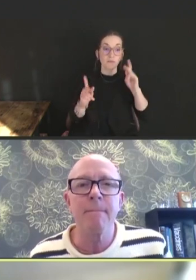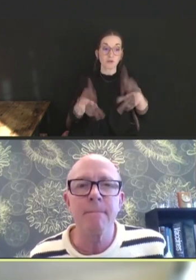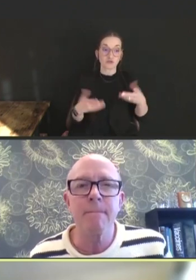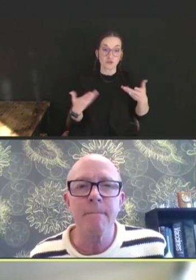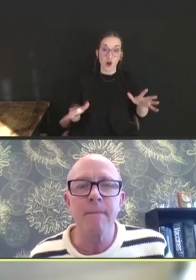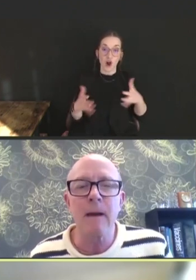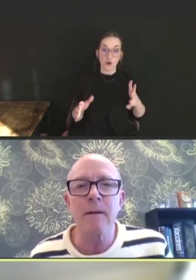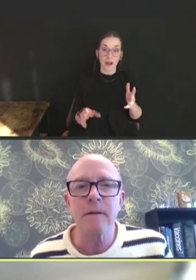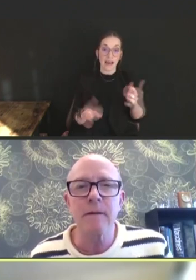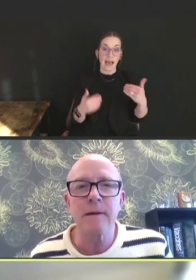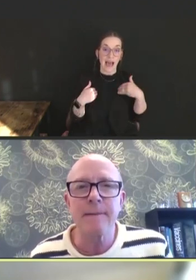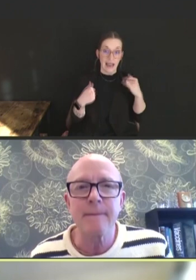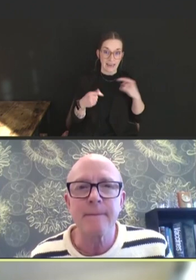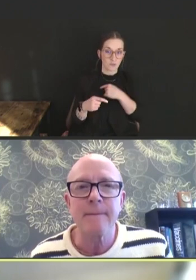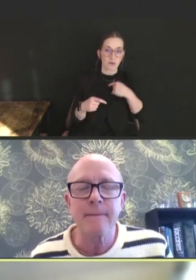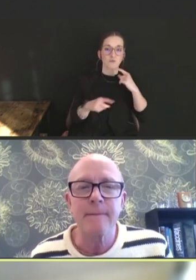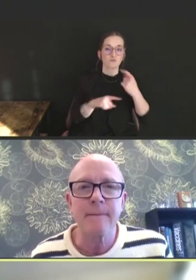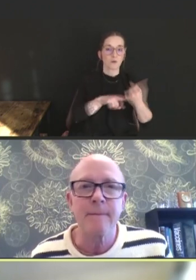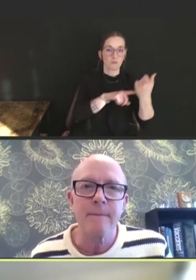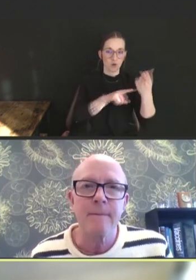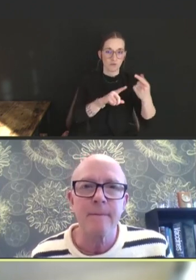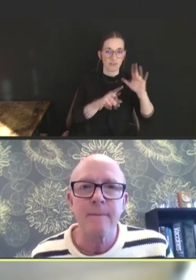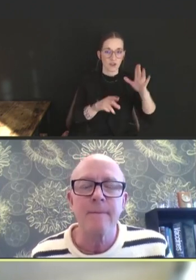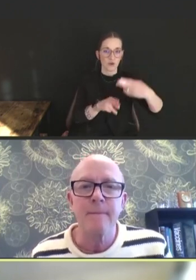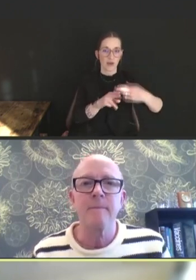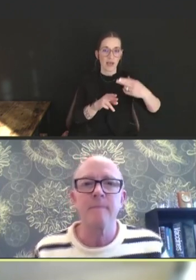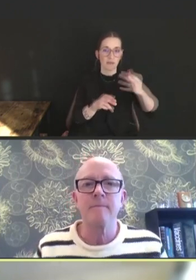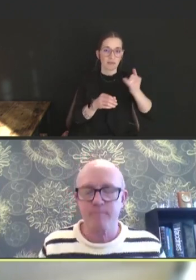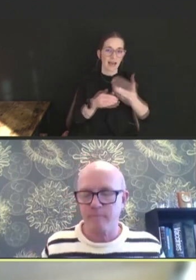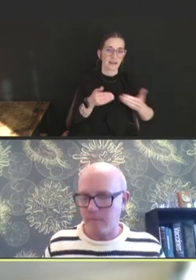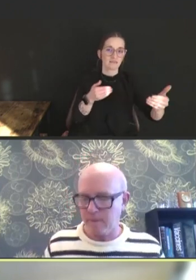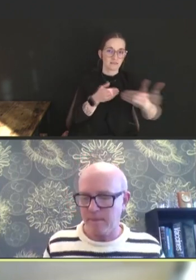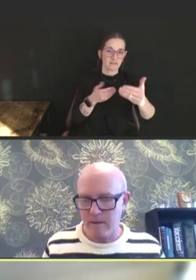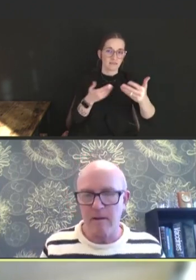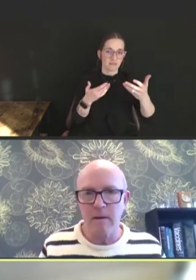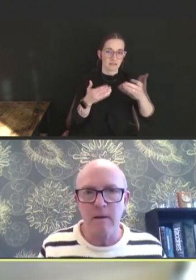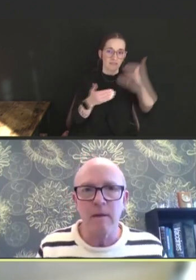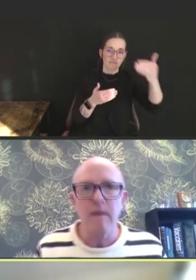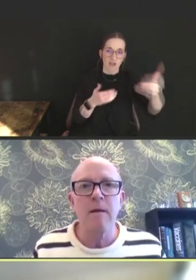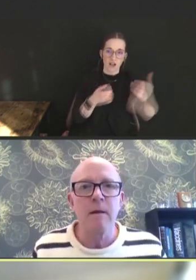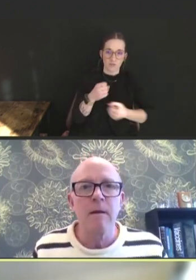year. So, the eligibility in terms, which is why it says amongst eligible population?